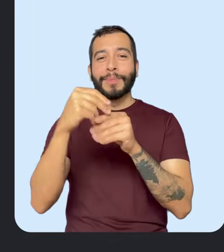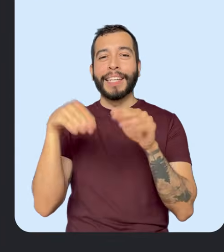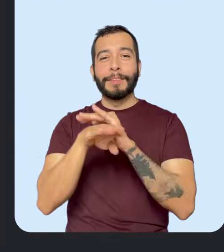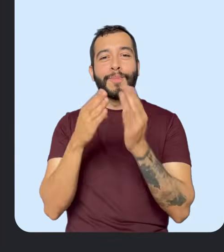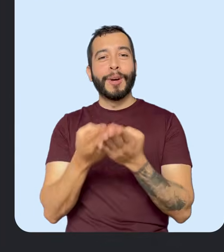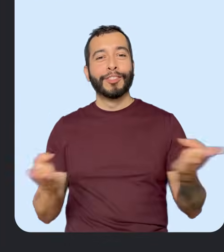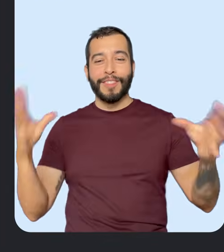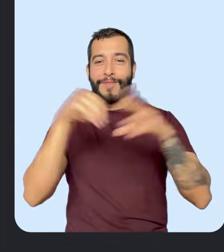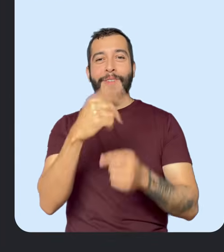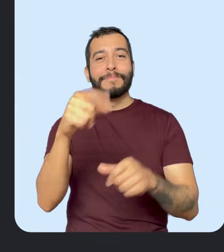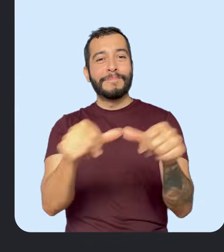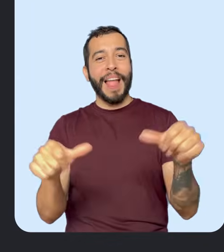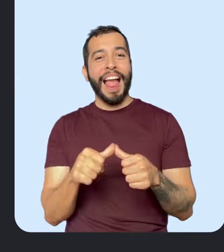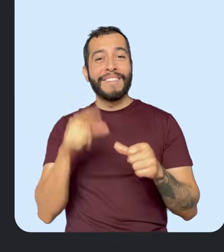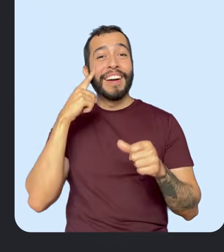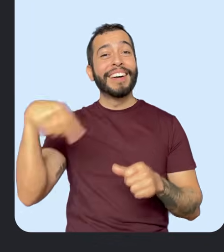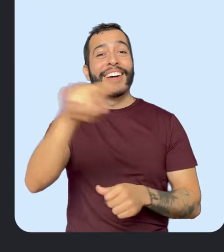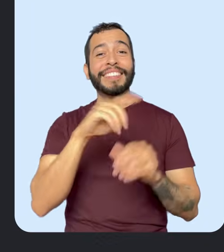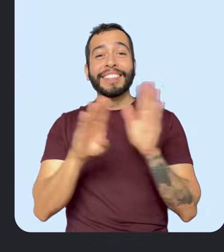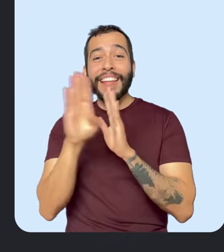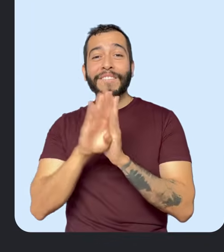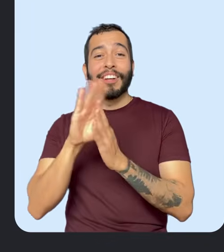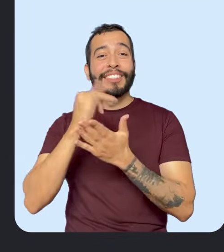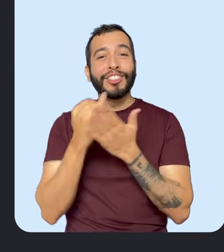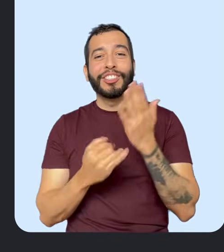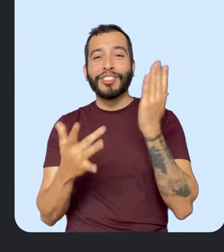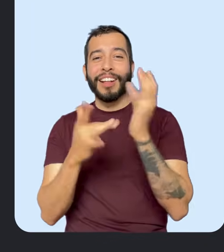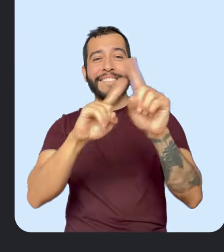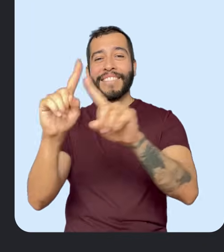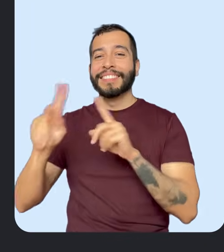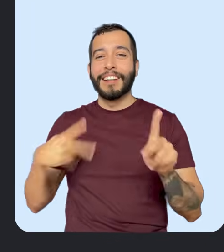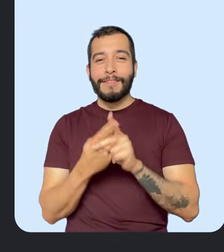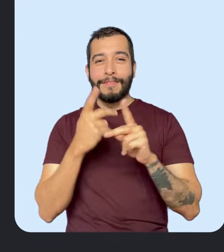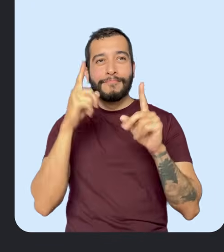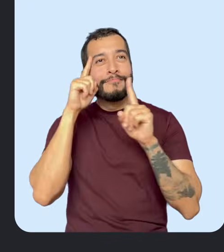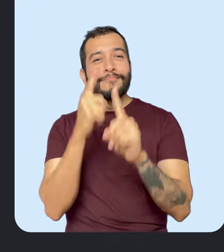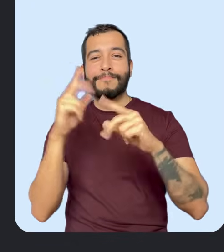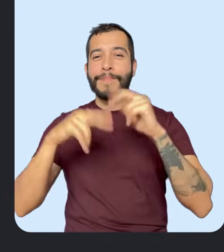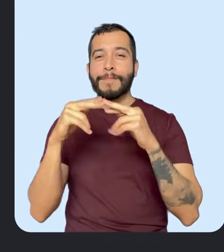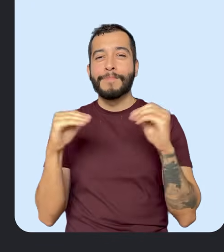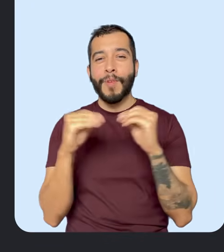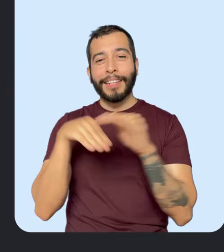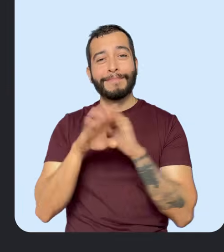resources together in one place for developers, designers and technologists of all types looking to build a more accessible world.